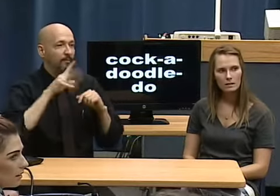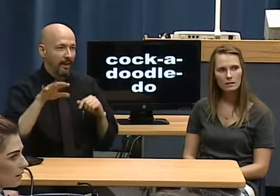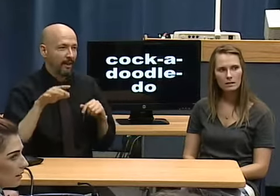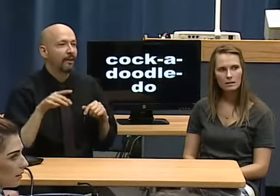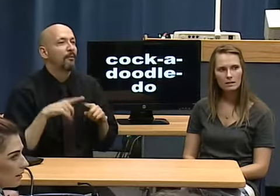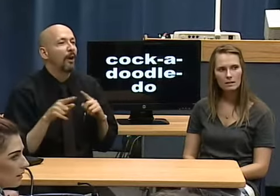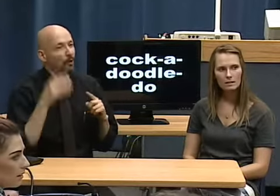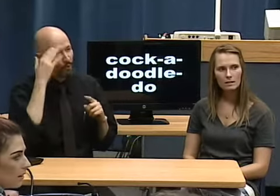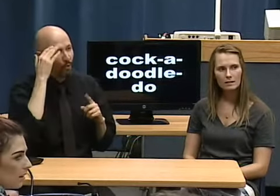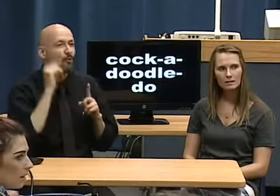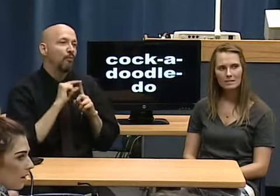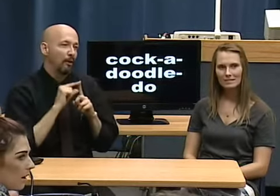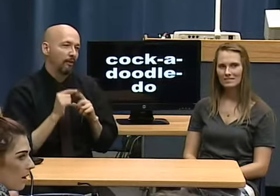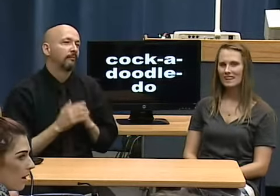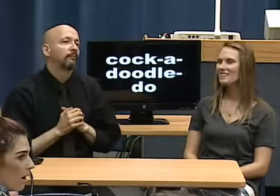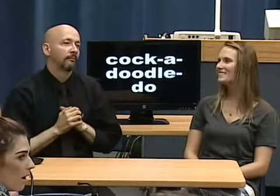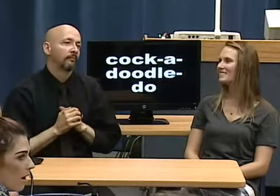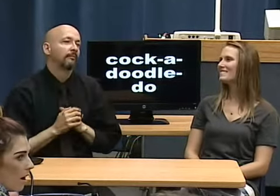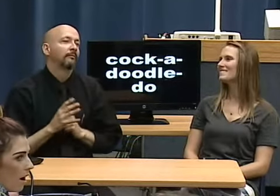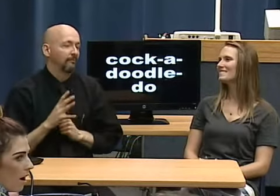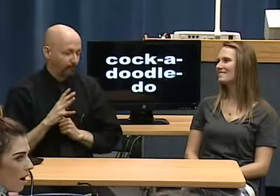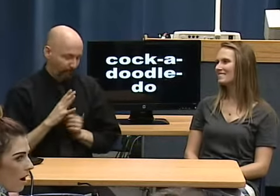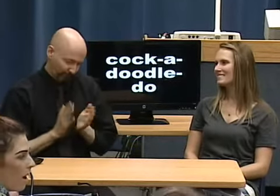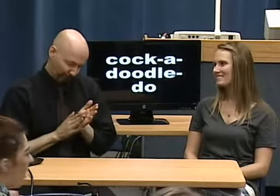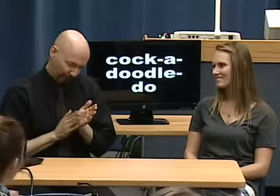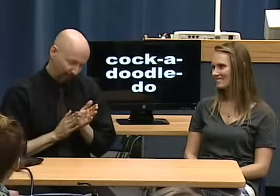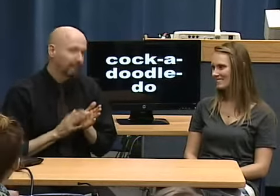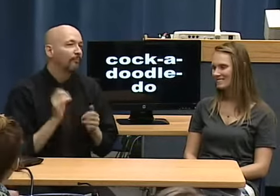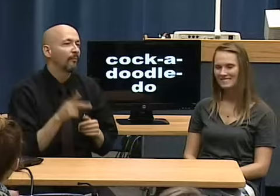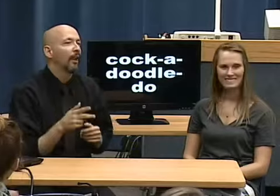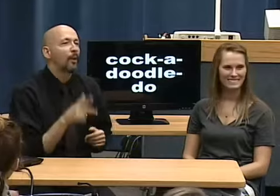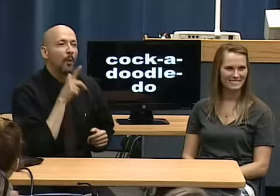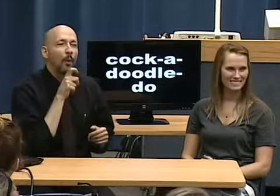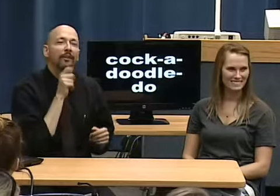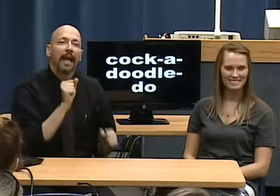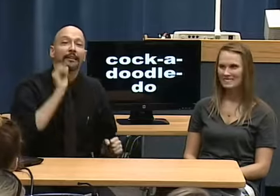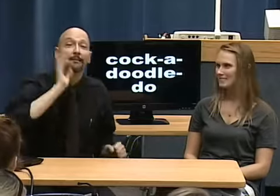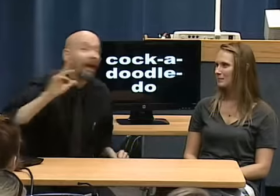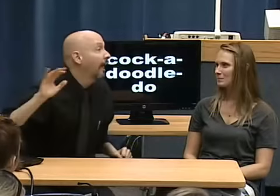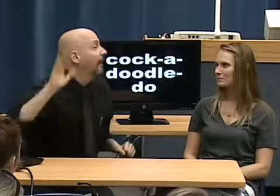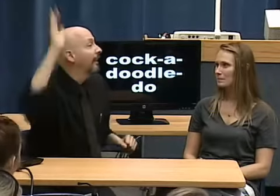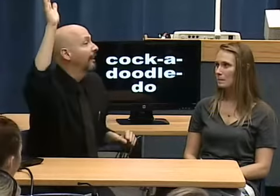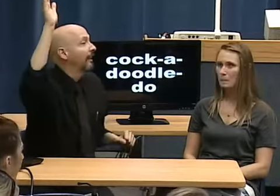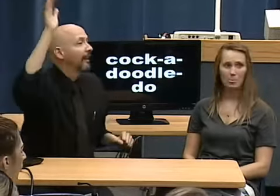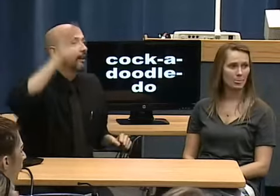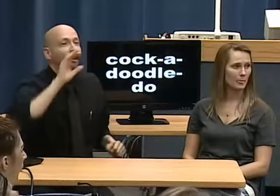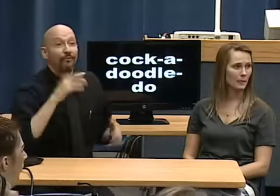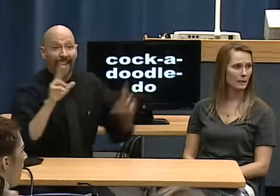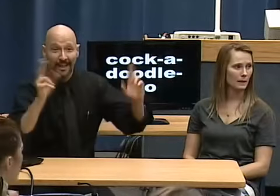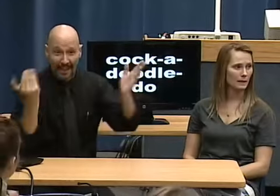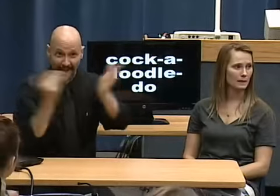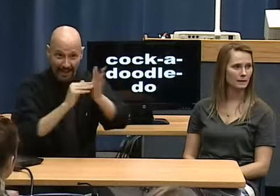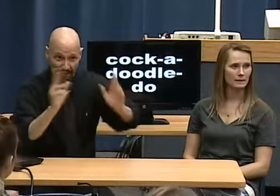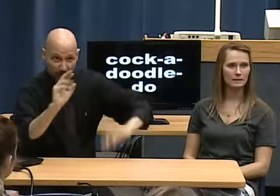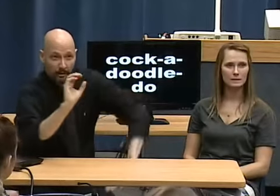Can't spell it, but you know the word. Fine. OK, who can spell it? Ready again?